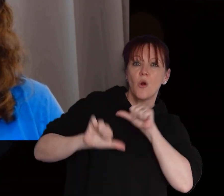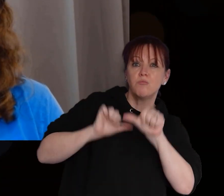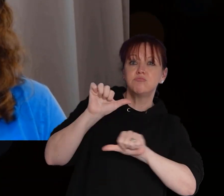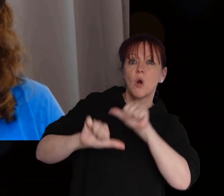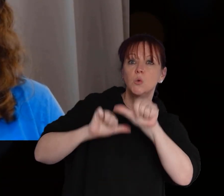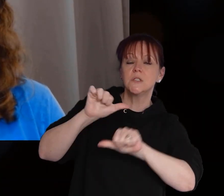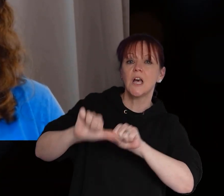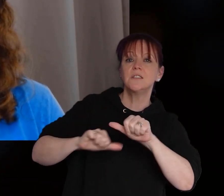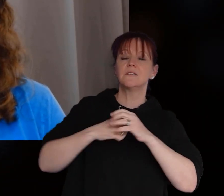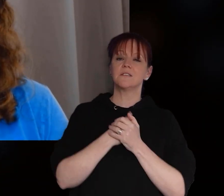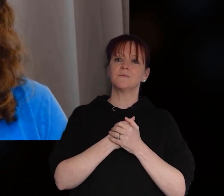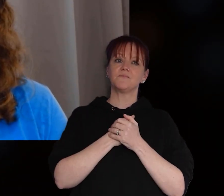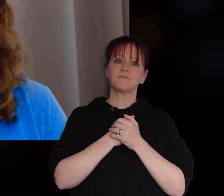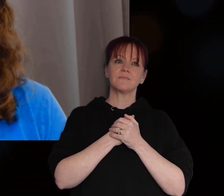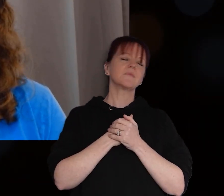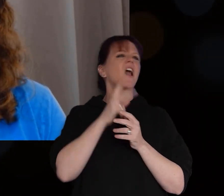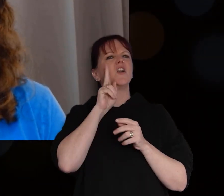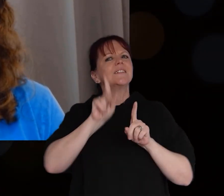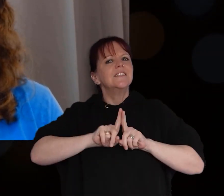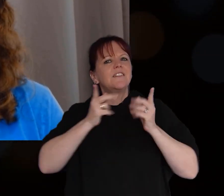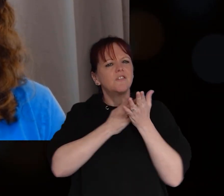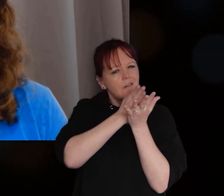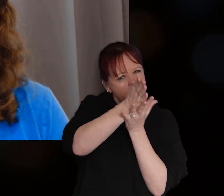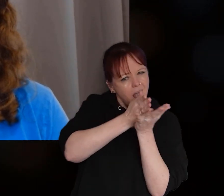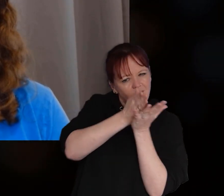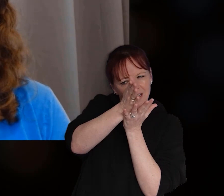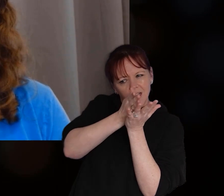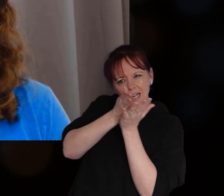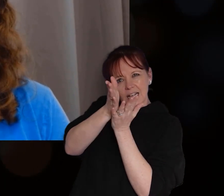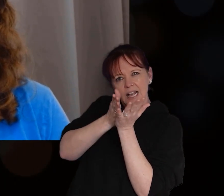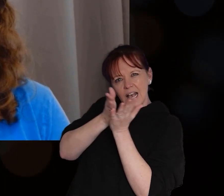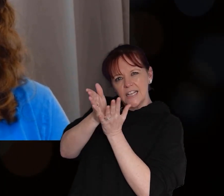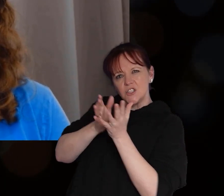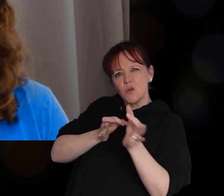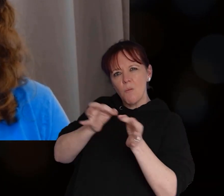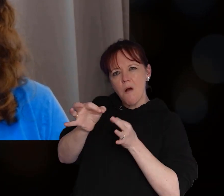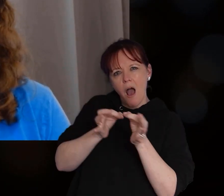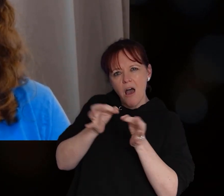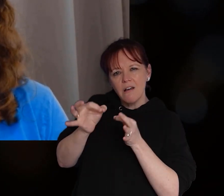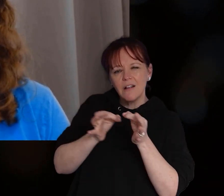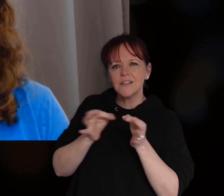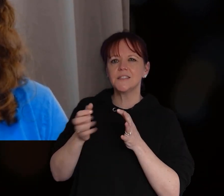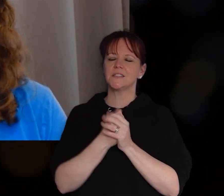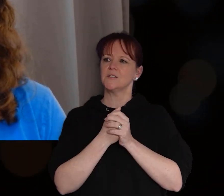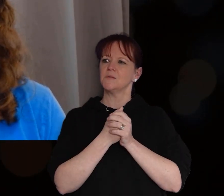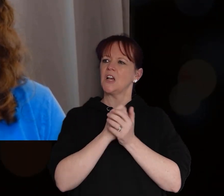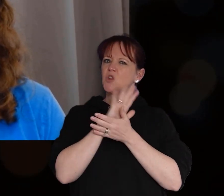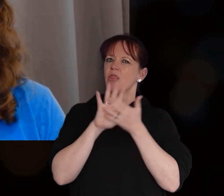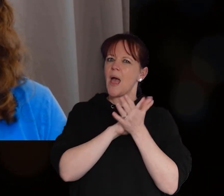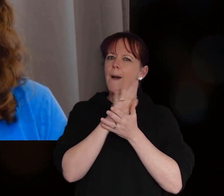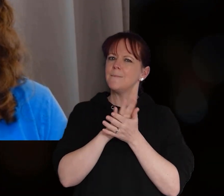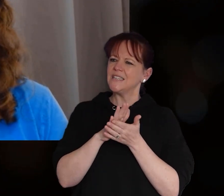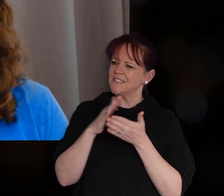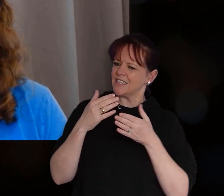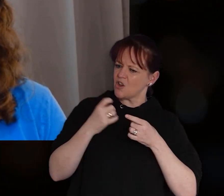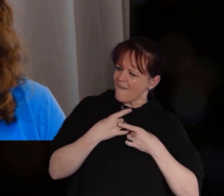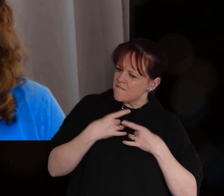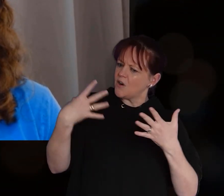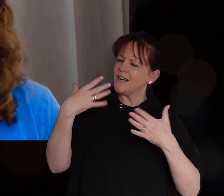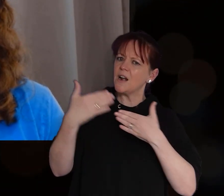Comparing multiple types of navigation cues is so valuable here, especially with a method to provide more freedom in open exploration spaces